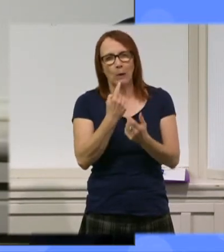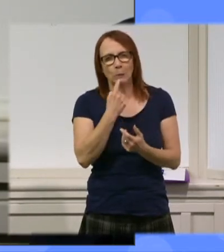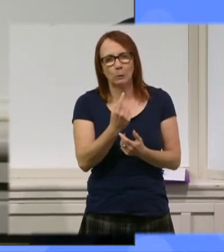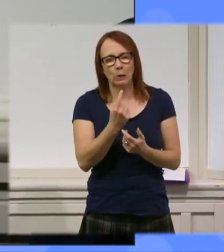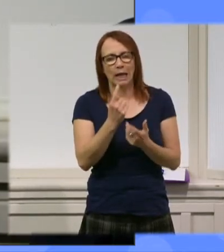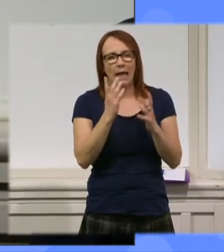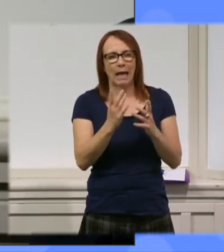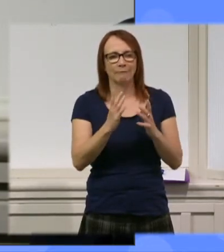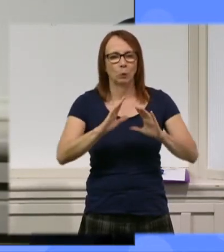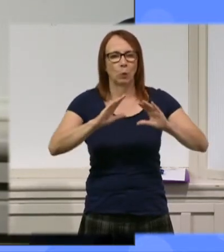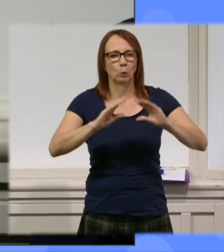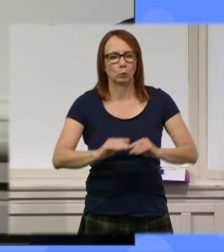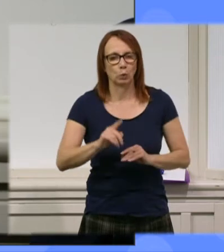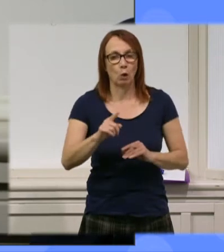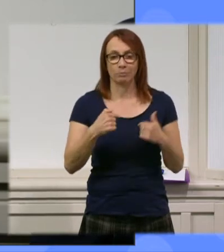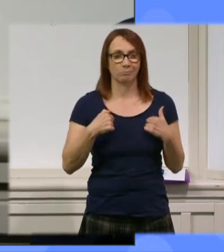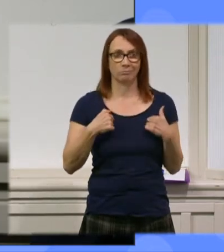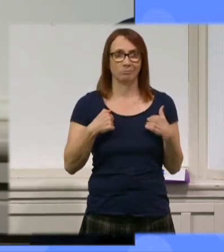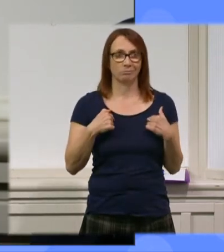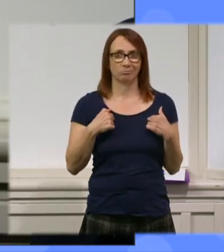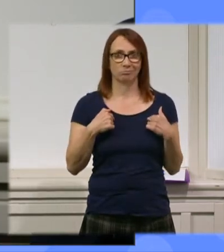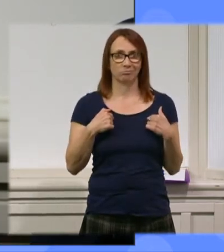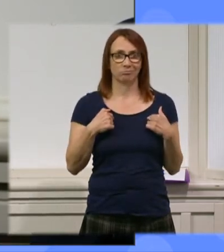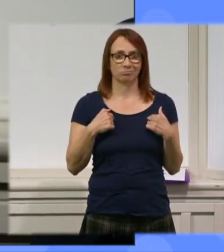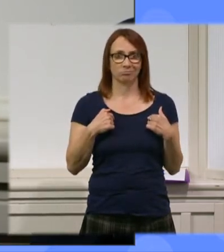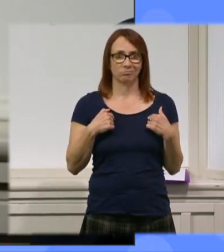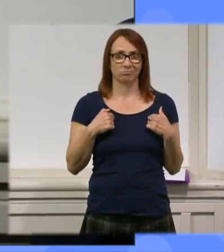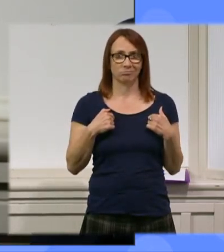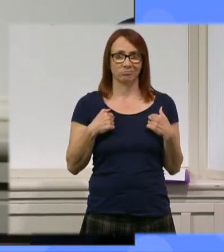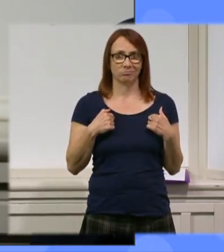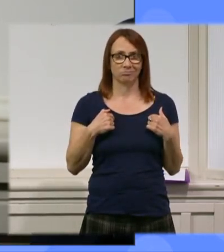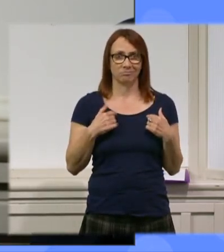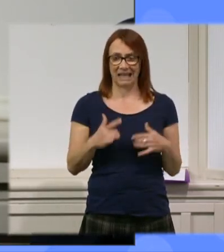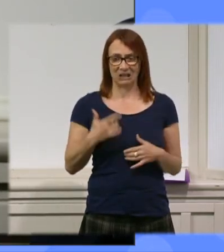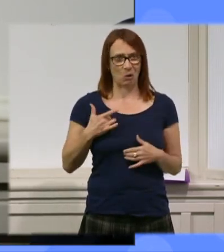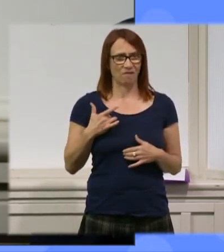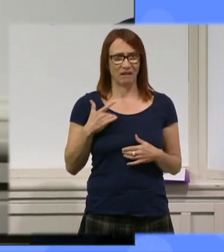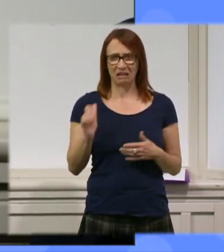back because actually it's not some the appropriate way to to engage with